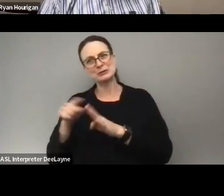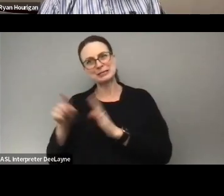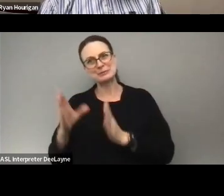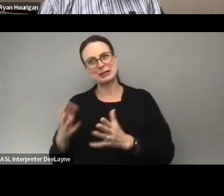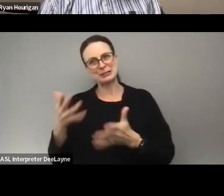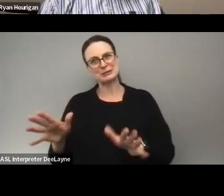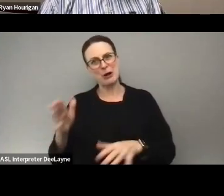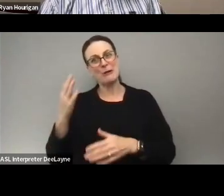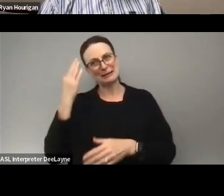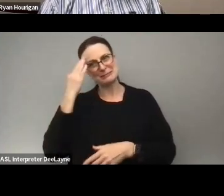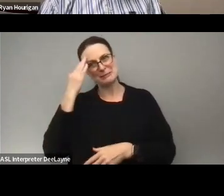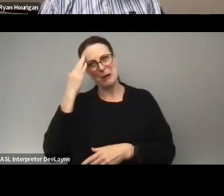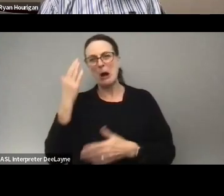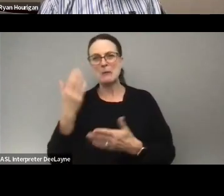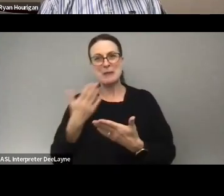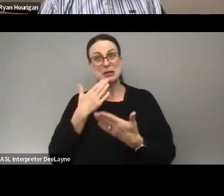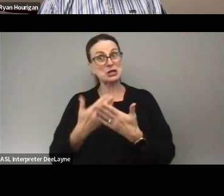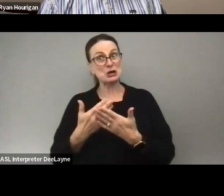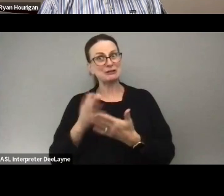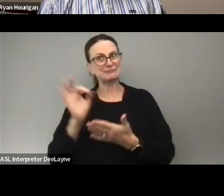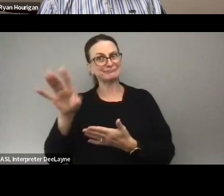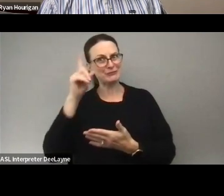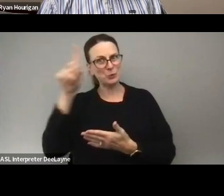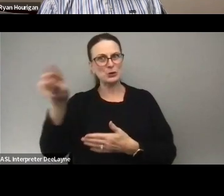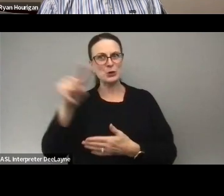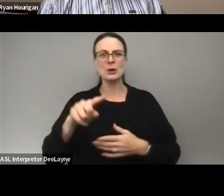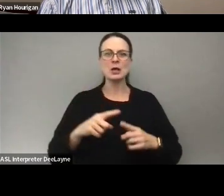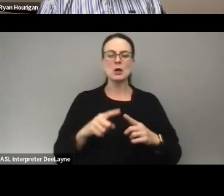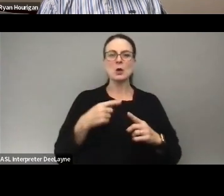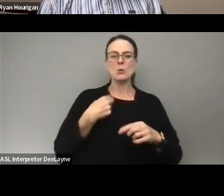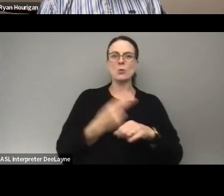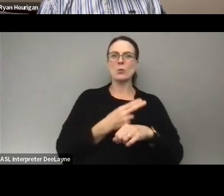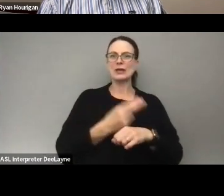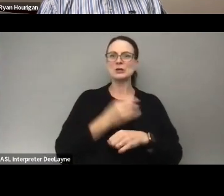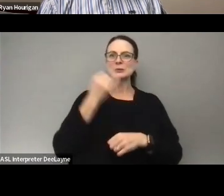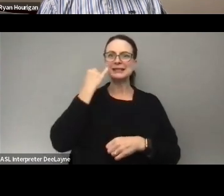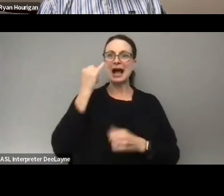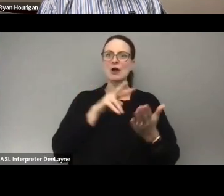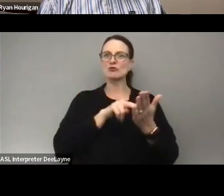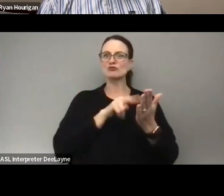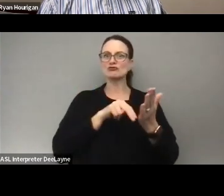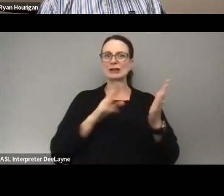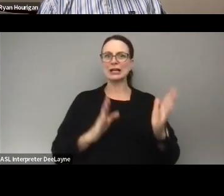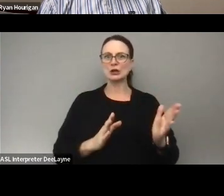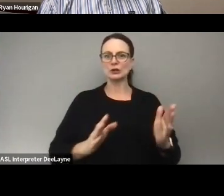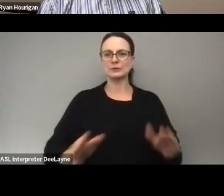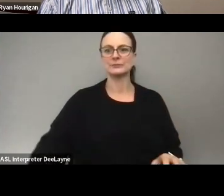or you might not. This might be a good technique. We use the idea of reader's theater, which reader's theater is a way